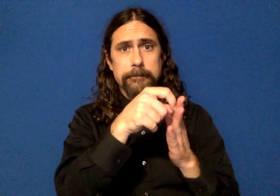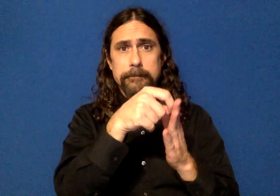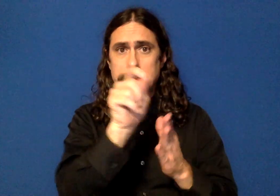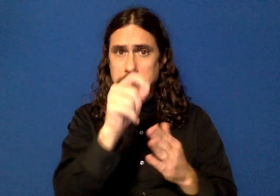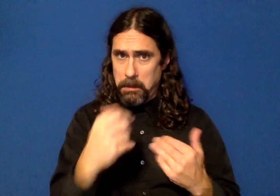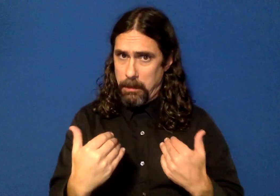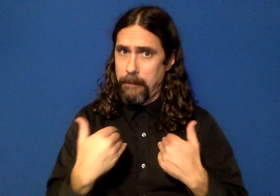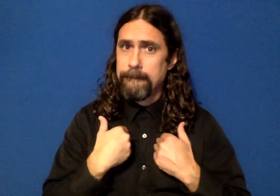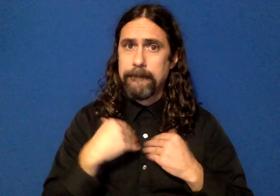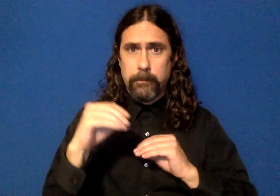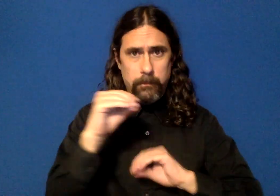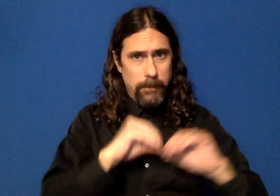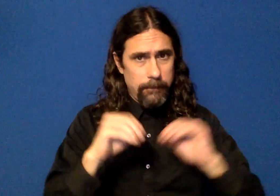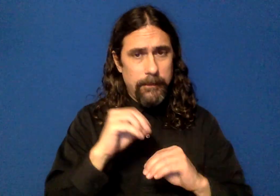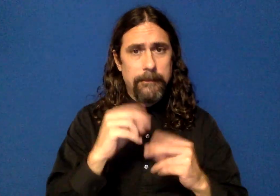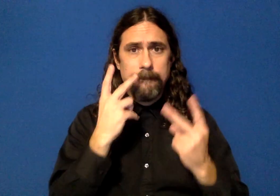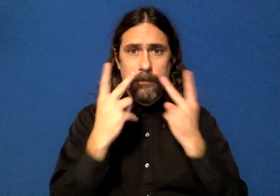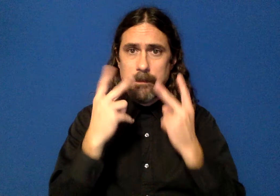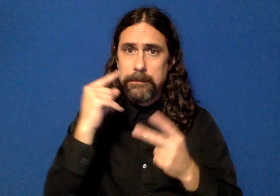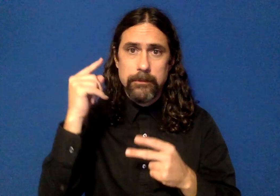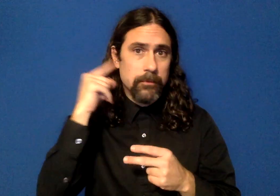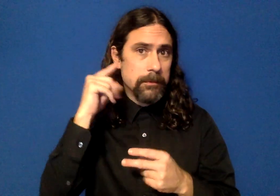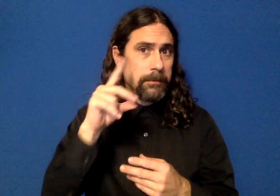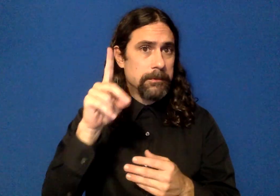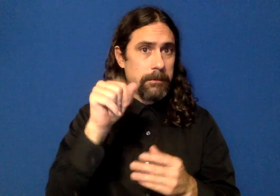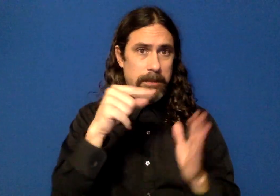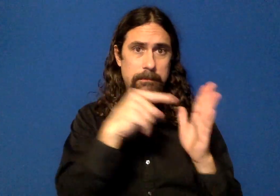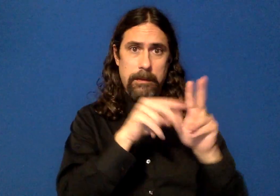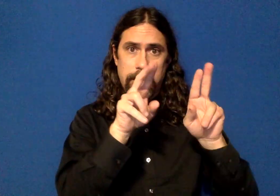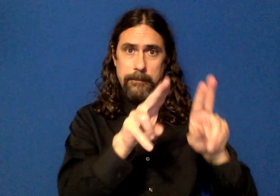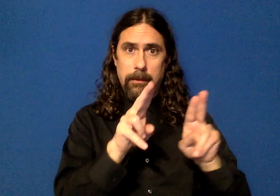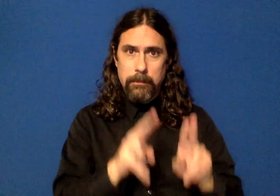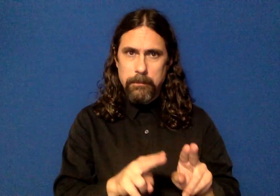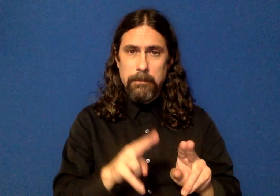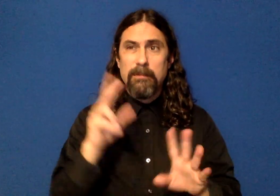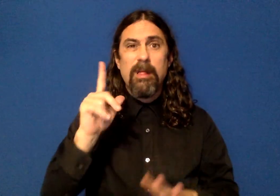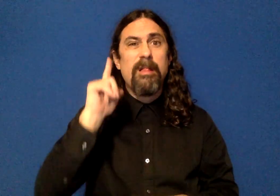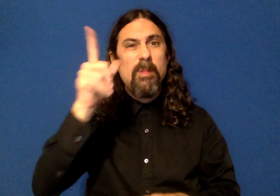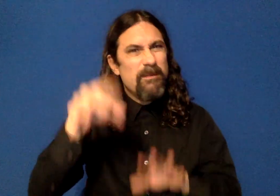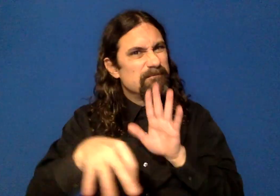and are later found not to have one, your application will be put back into